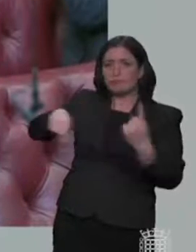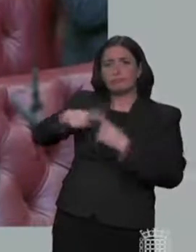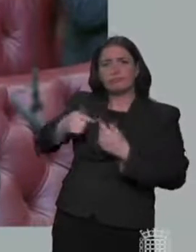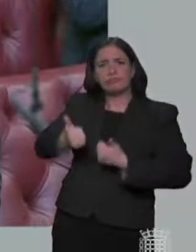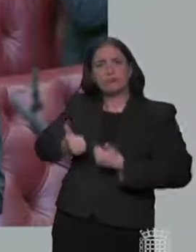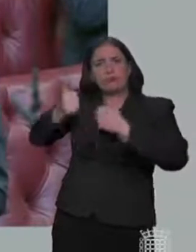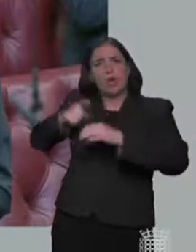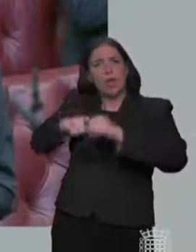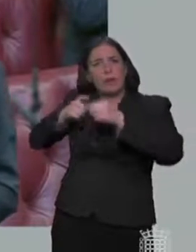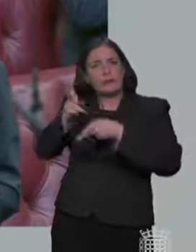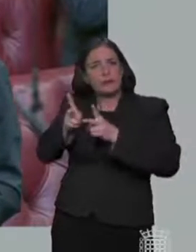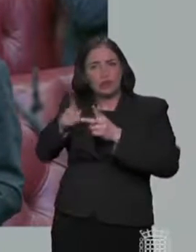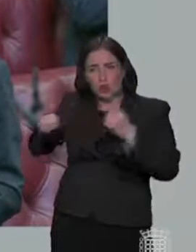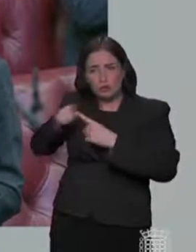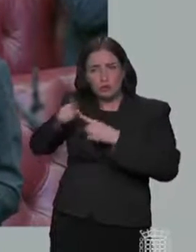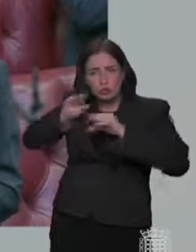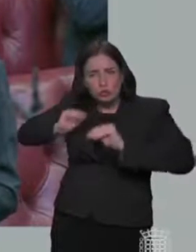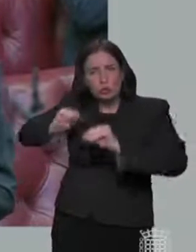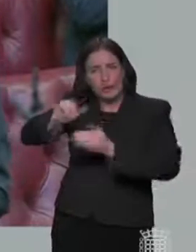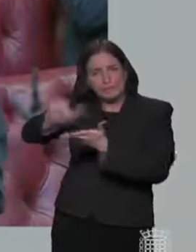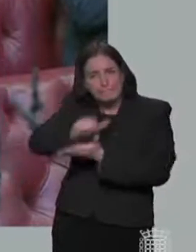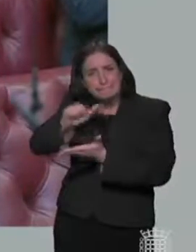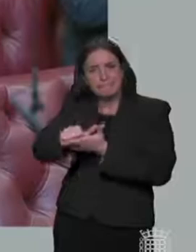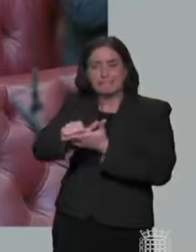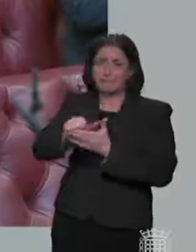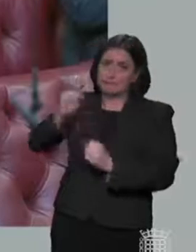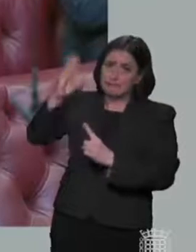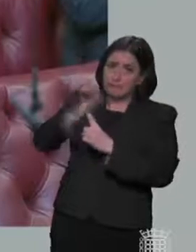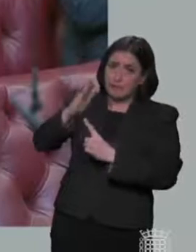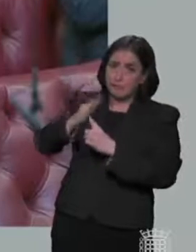particularly important for them to be enough interpreters to work in the health service